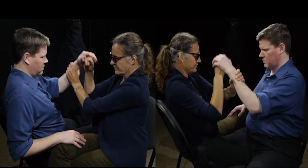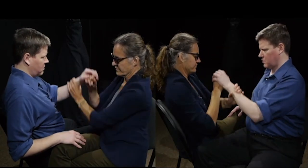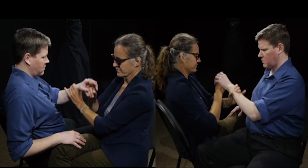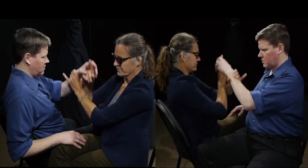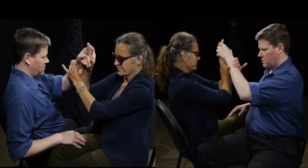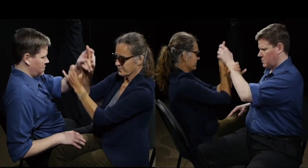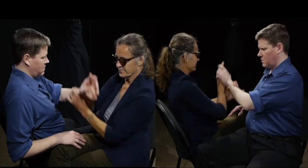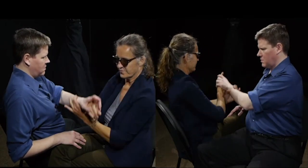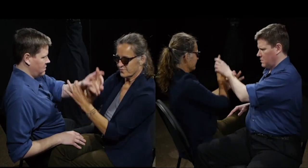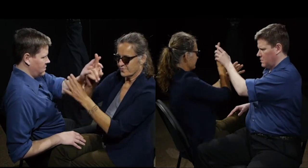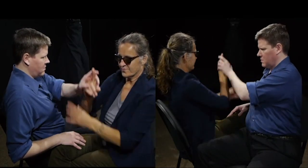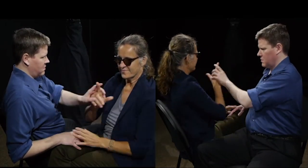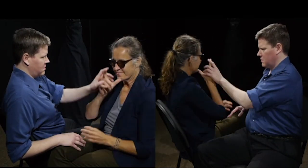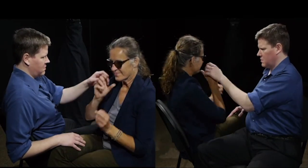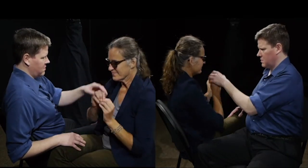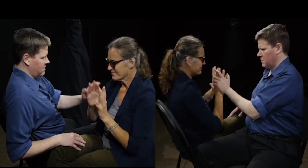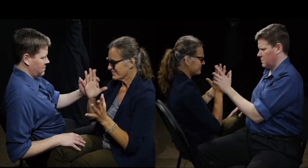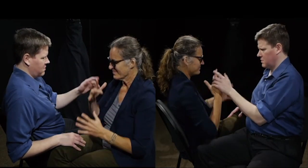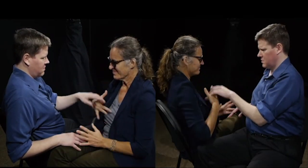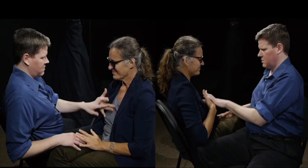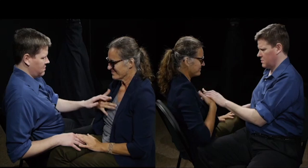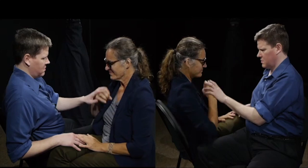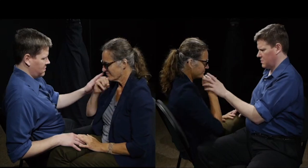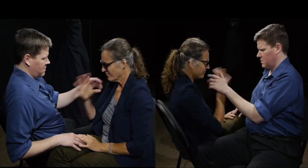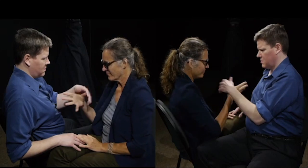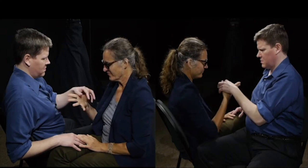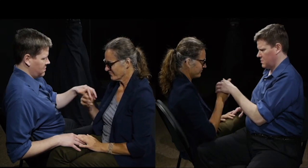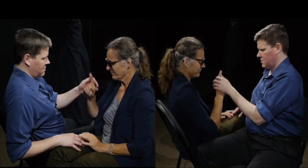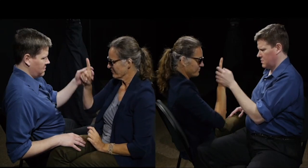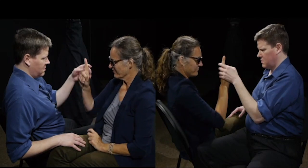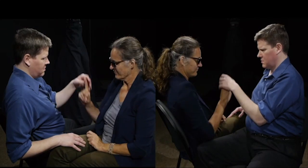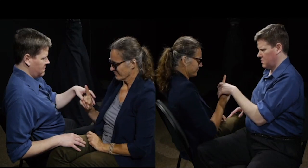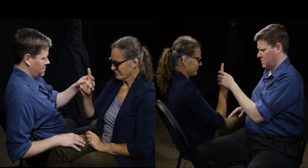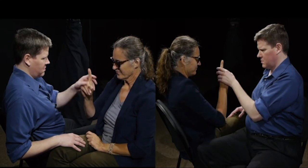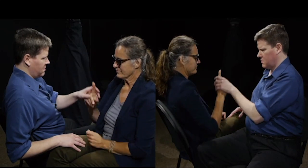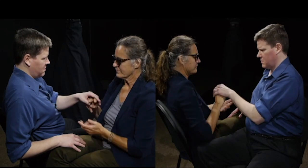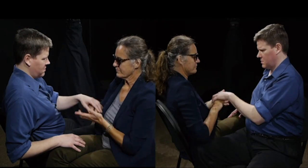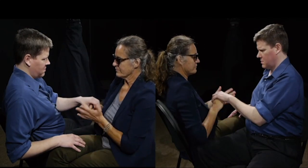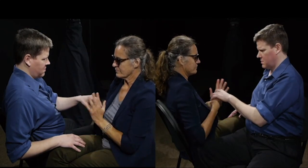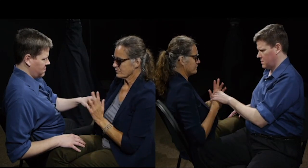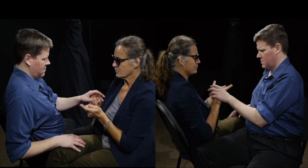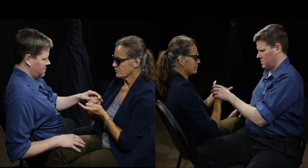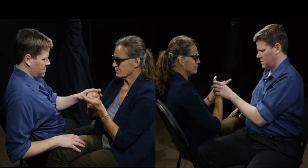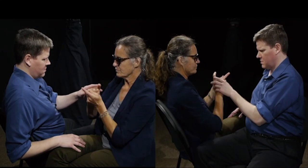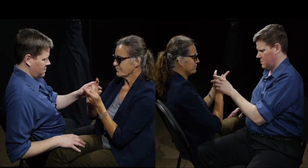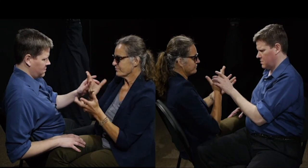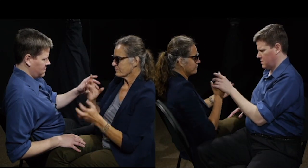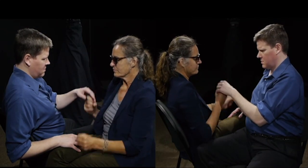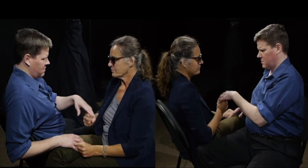we have rejected it outright. Instead, we have the Protactile word "walk," signed like this, with the index and middle fingers